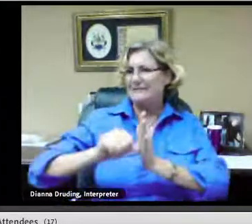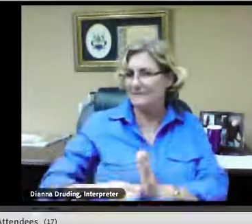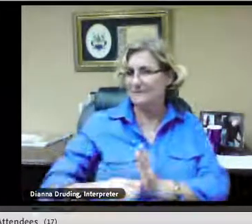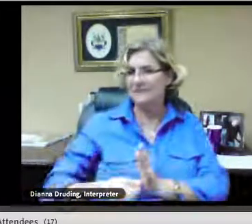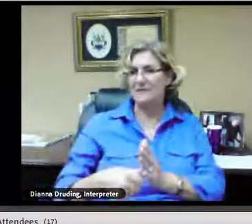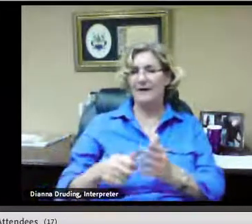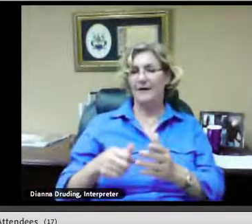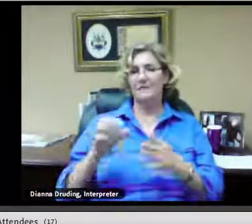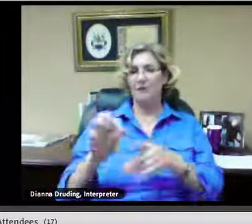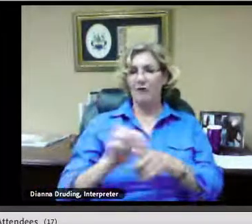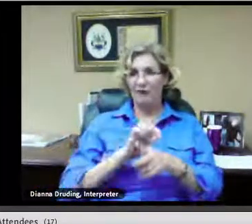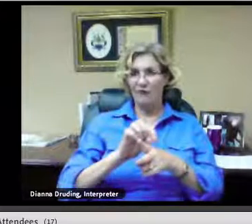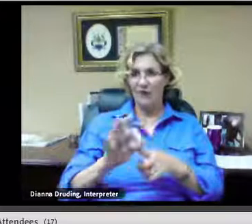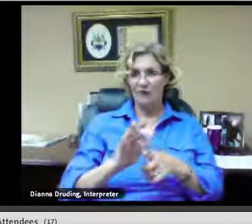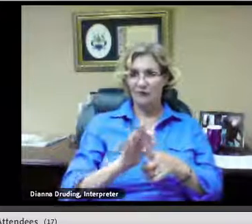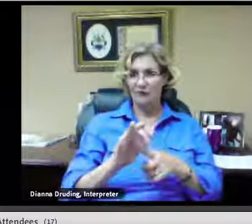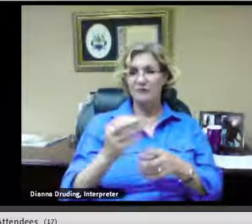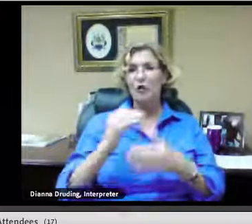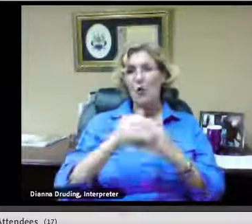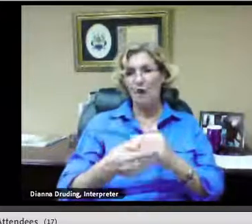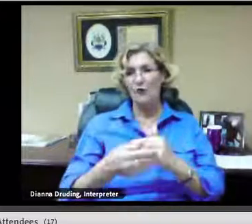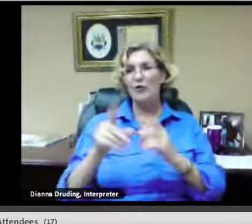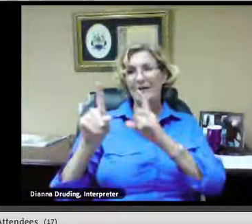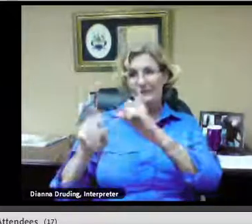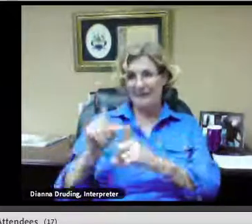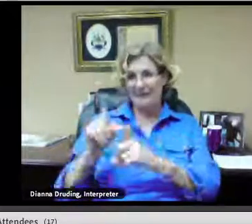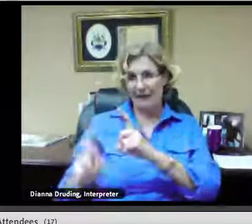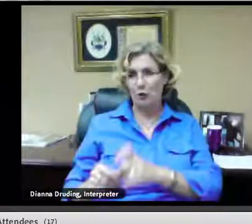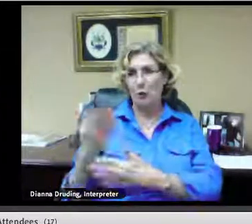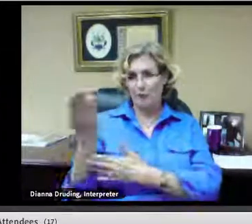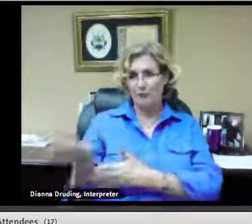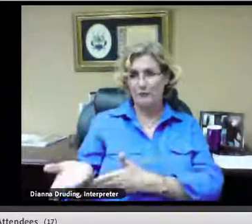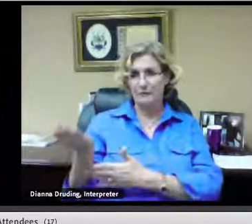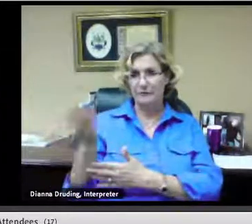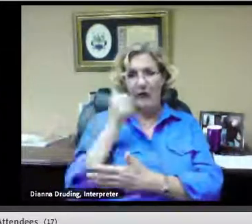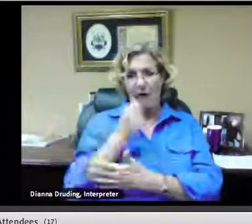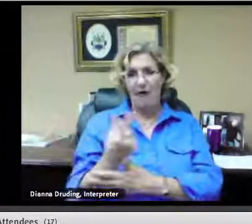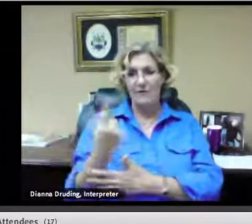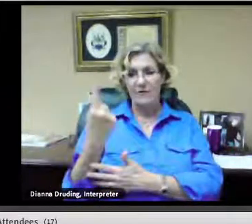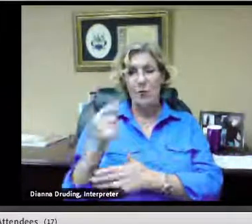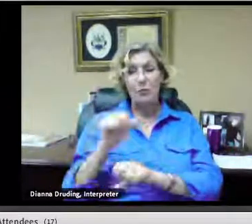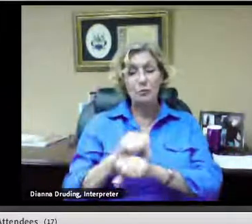with some sort of disabilities or, you know, however you want to put it, you know, that's why I like that, developmental differences.